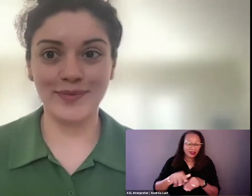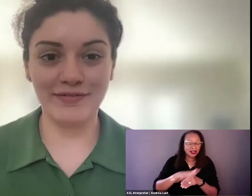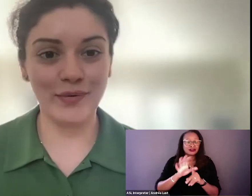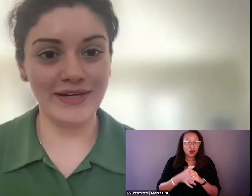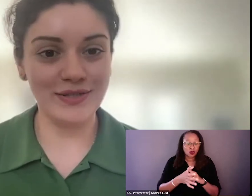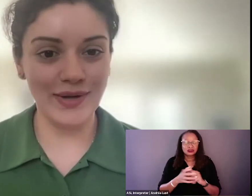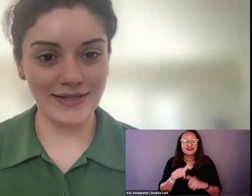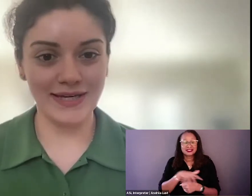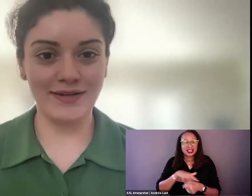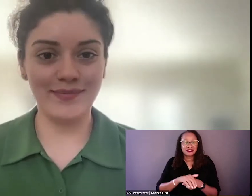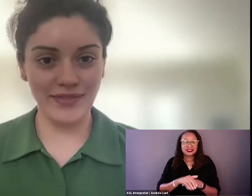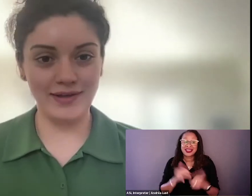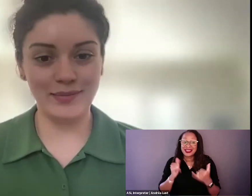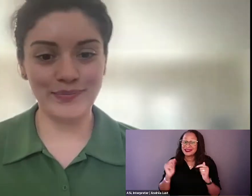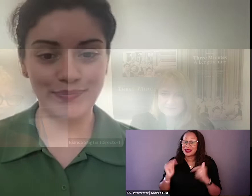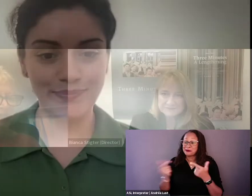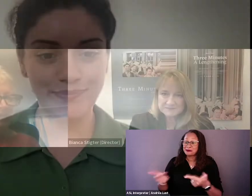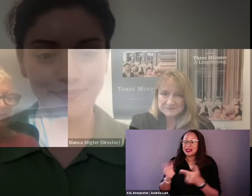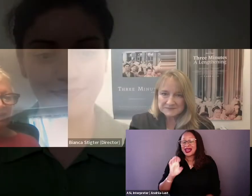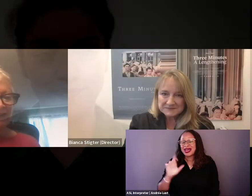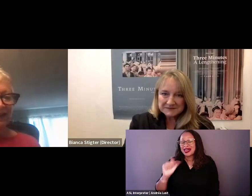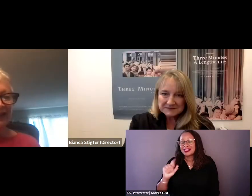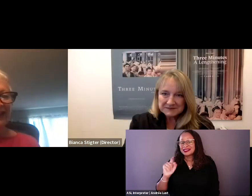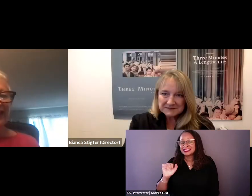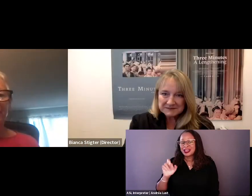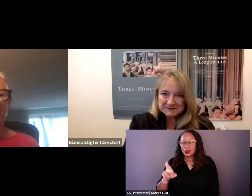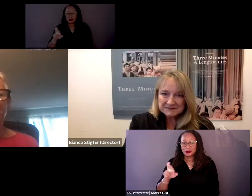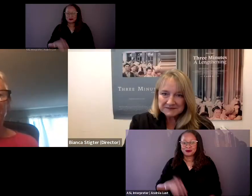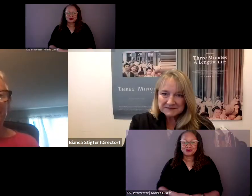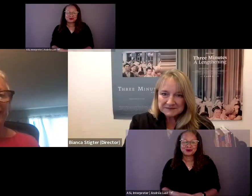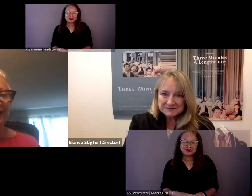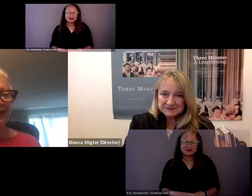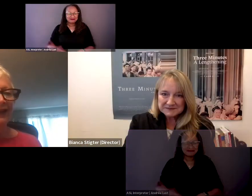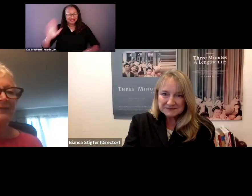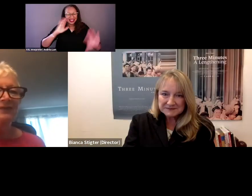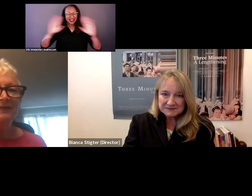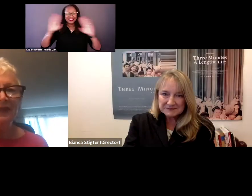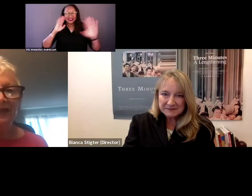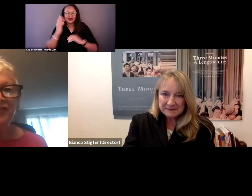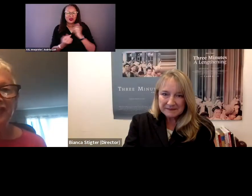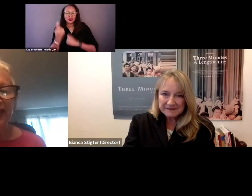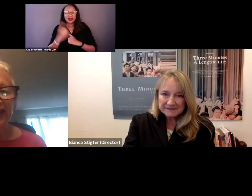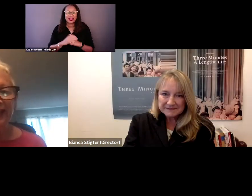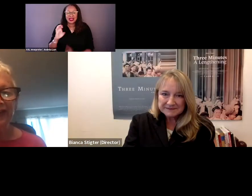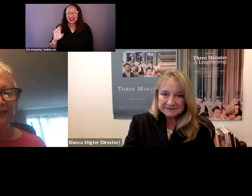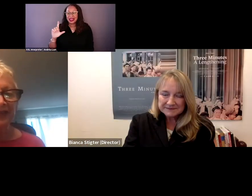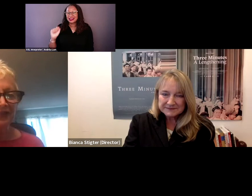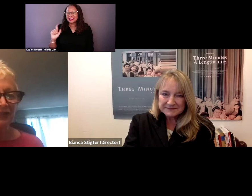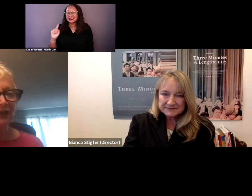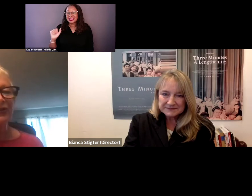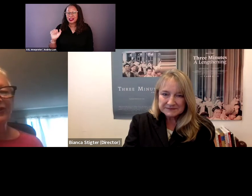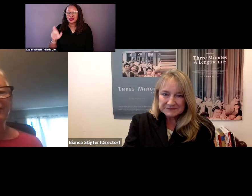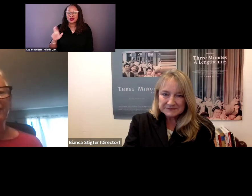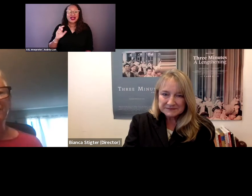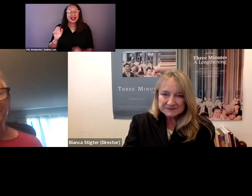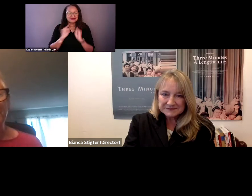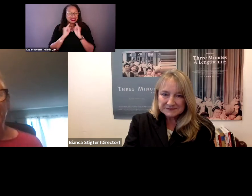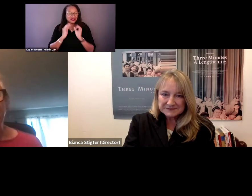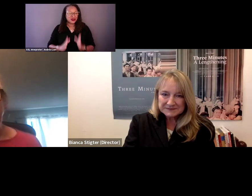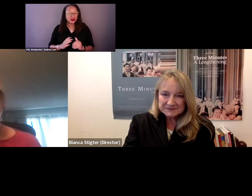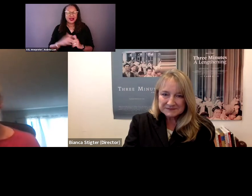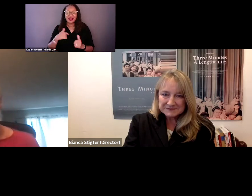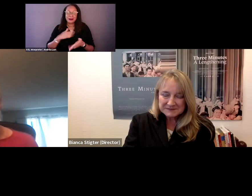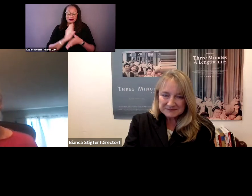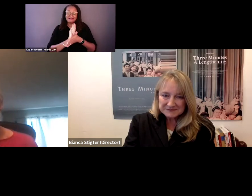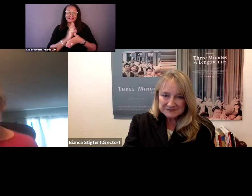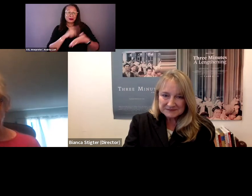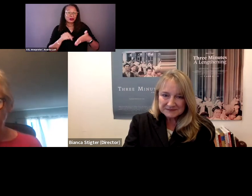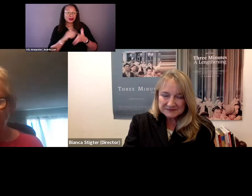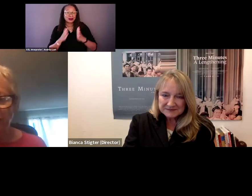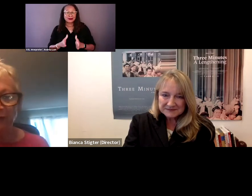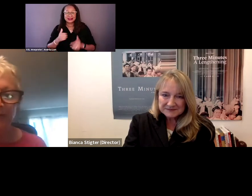I wanted to start by distinguishing this extraordinary film from other kinds of documents about the